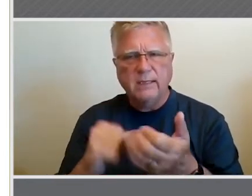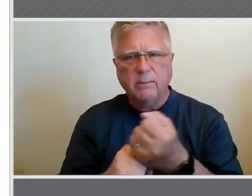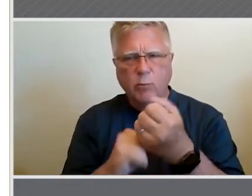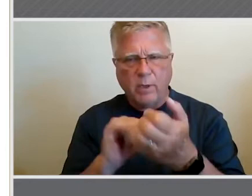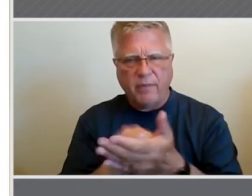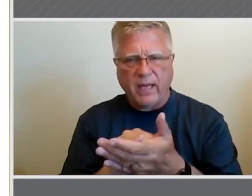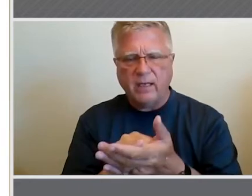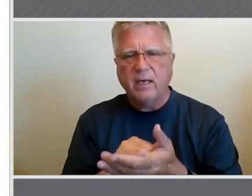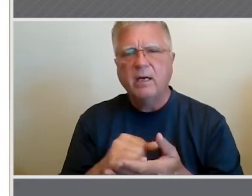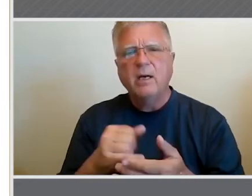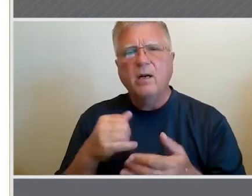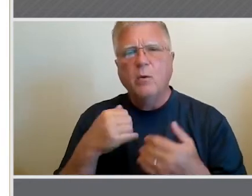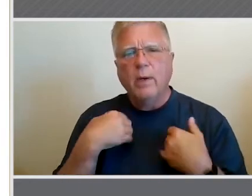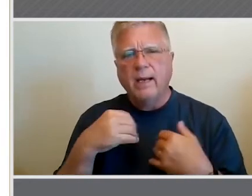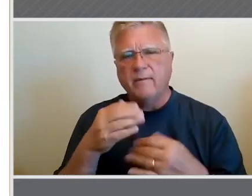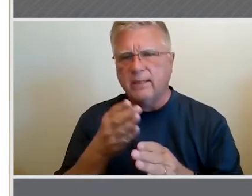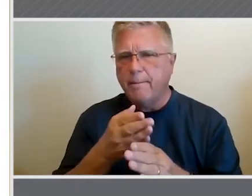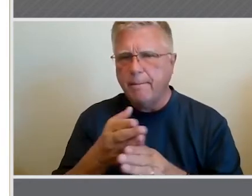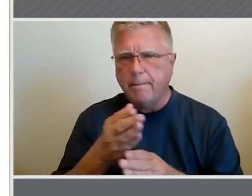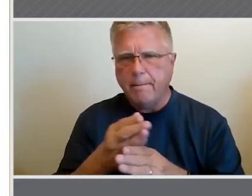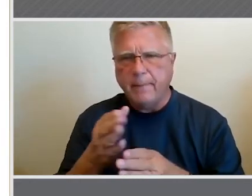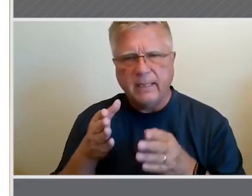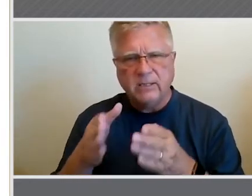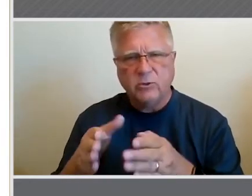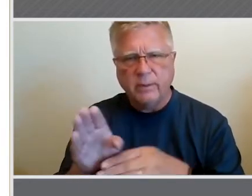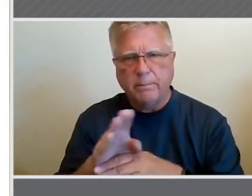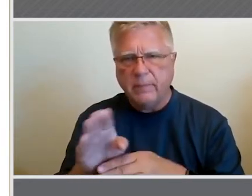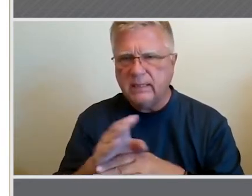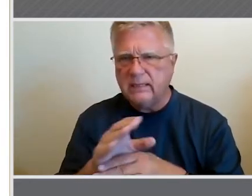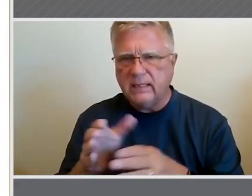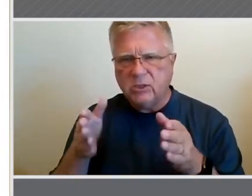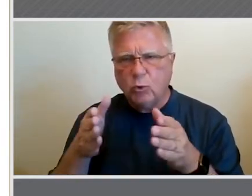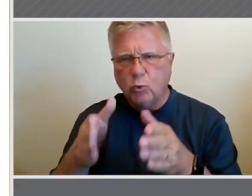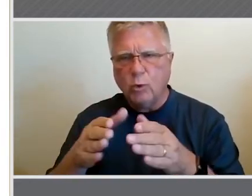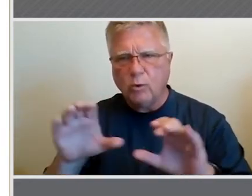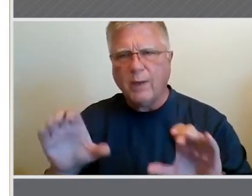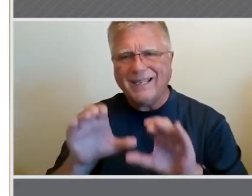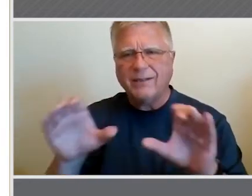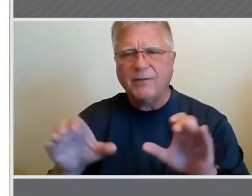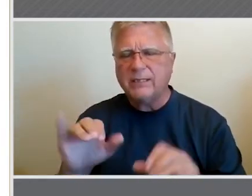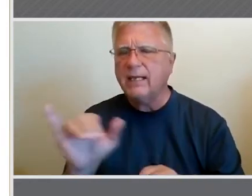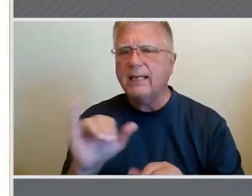Main Street business corridor activation through tools like our sidewalk sales program where